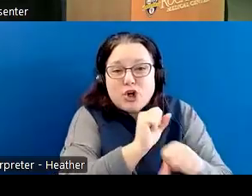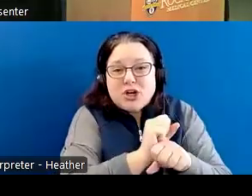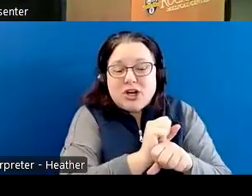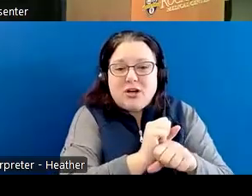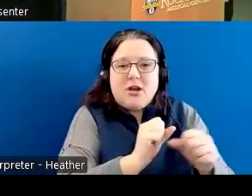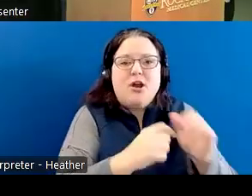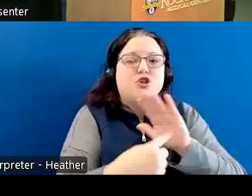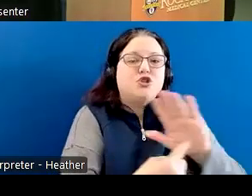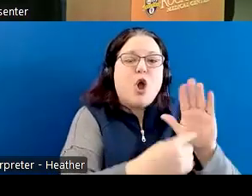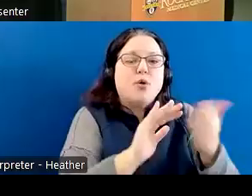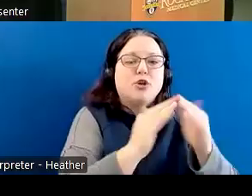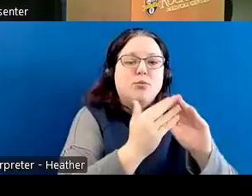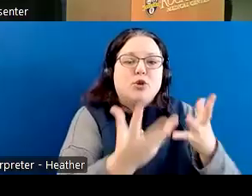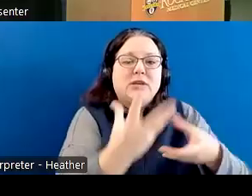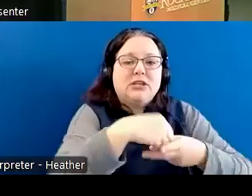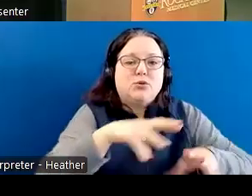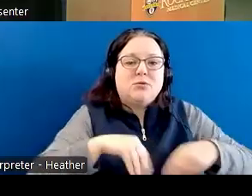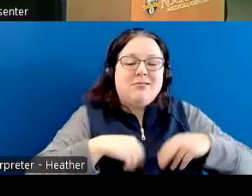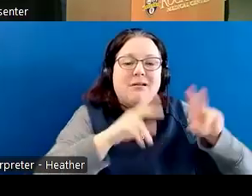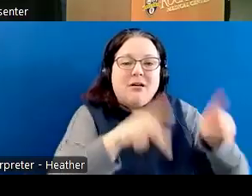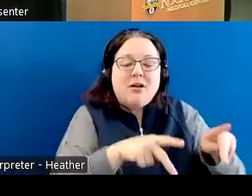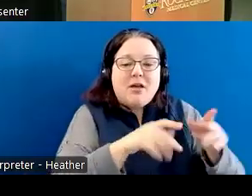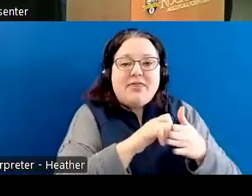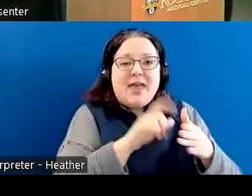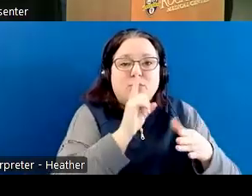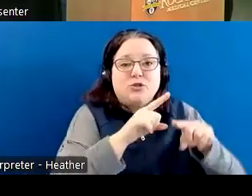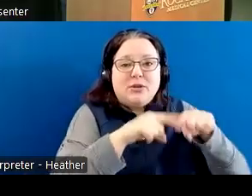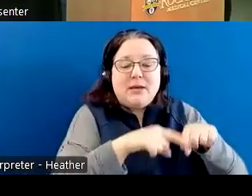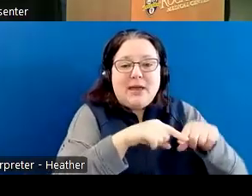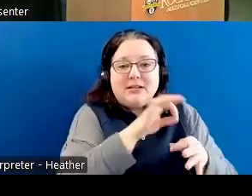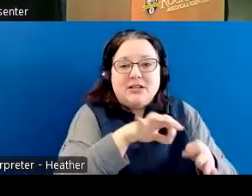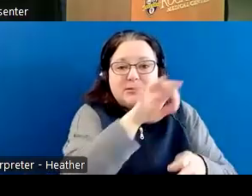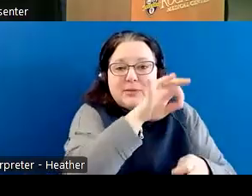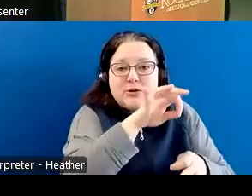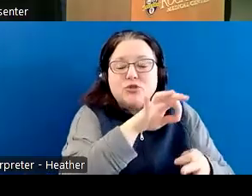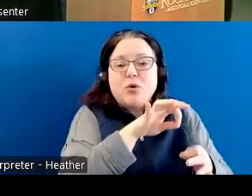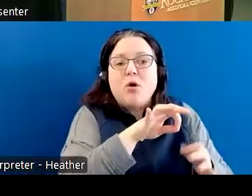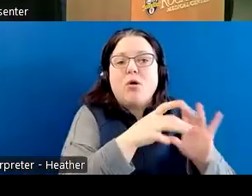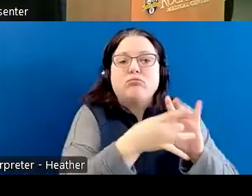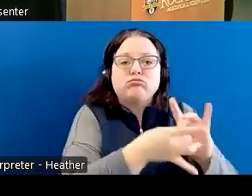integrated care practice that was based um also on spiritual fellowship, peer-like support where